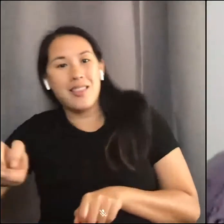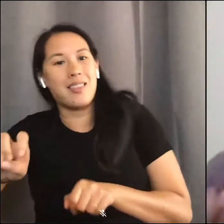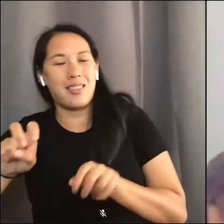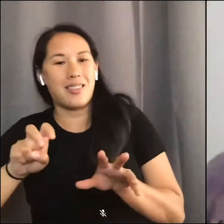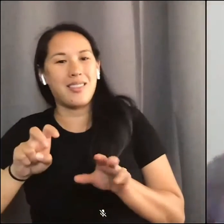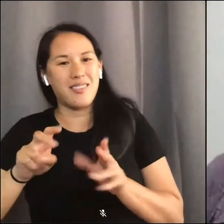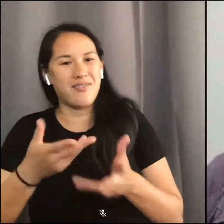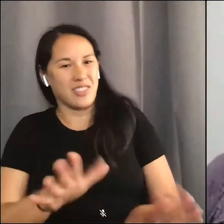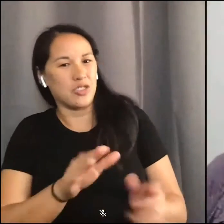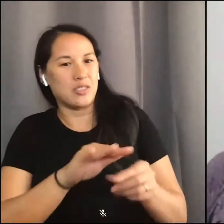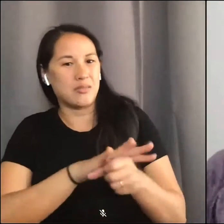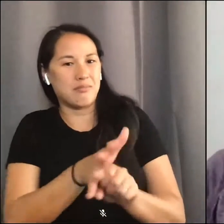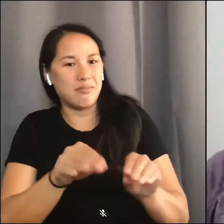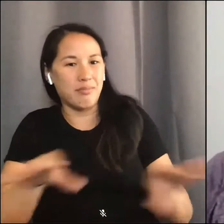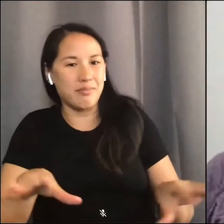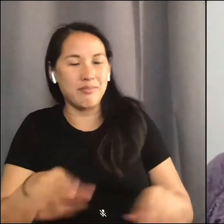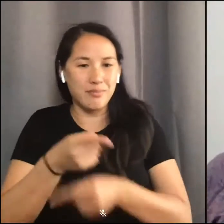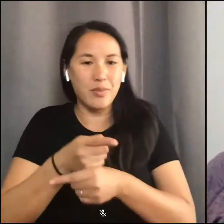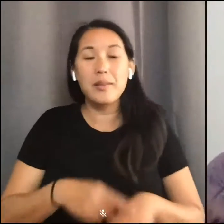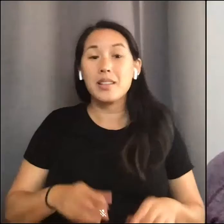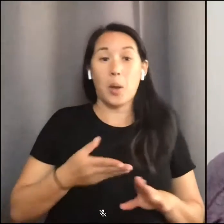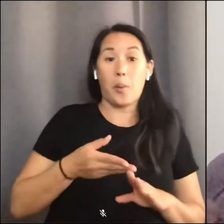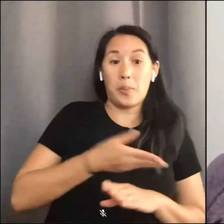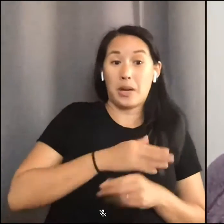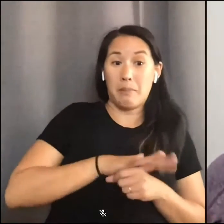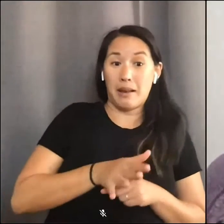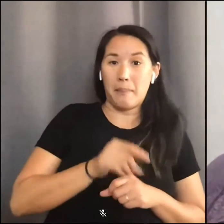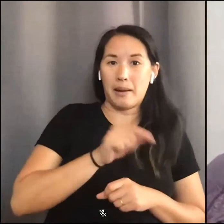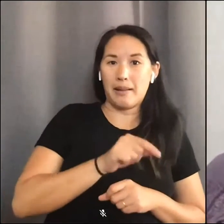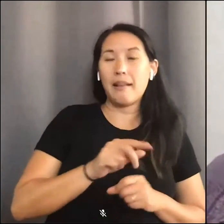thinking in terms of the pre-pandemic life was as we thought quote unquote normal